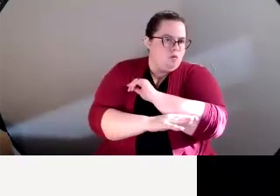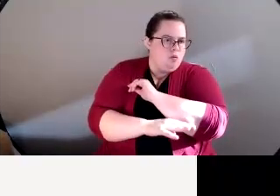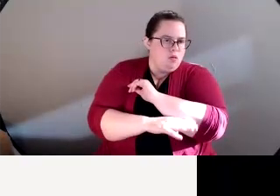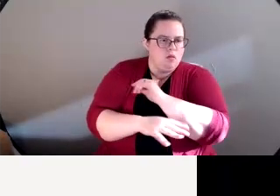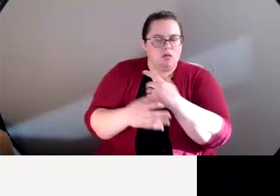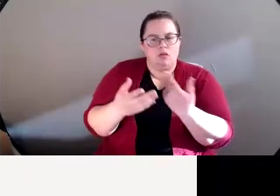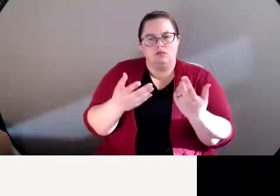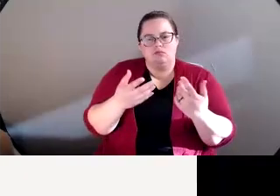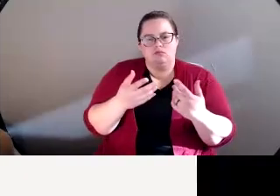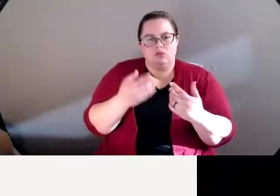website on that as well.